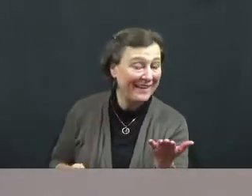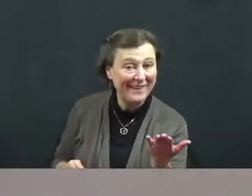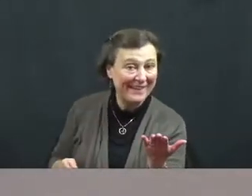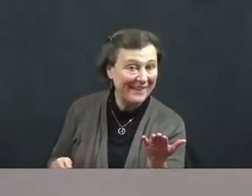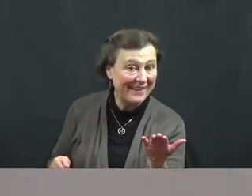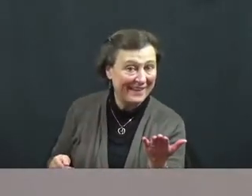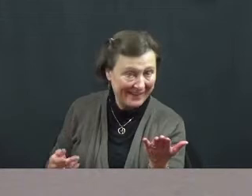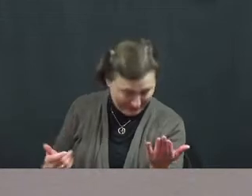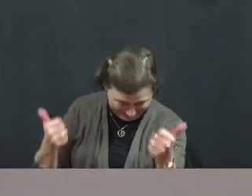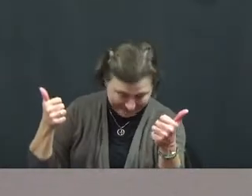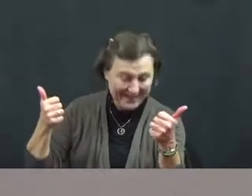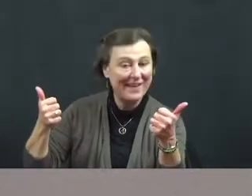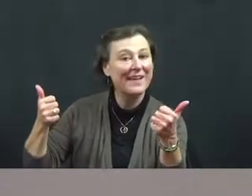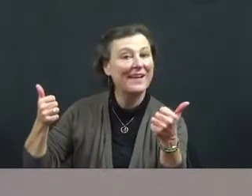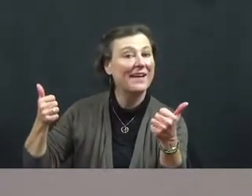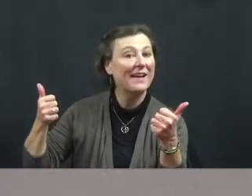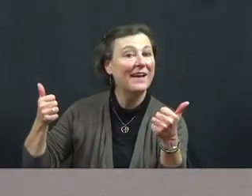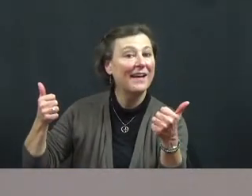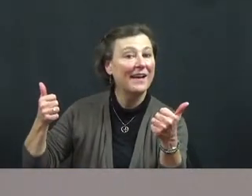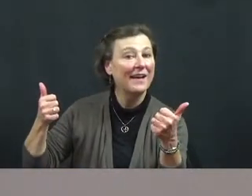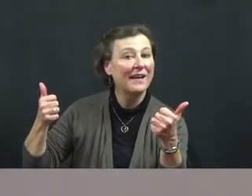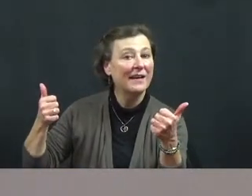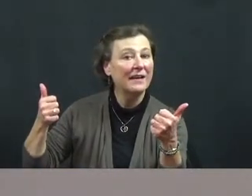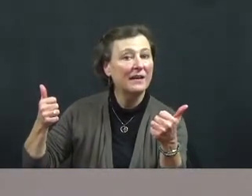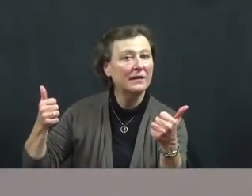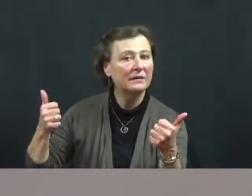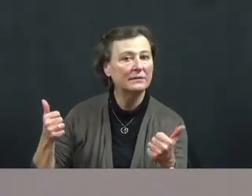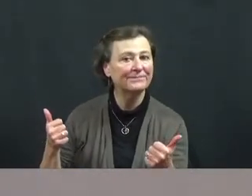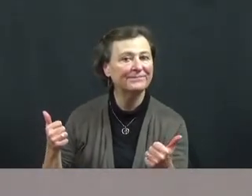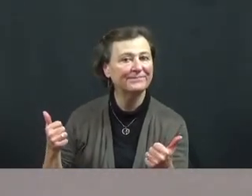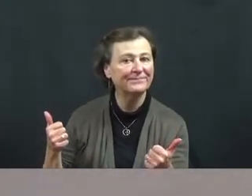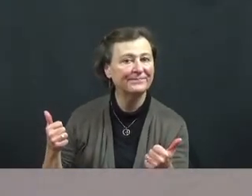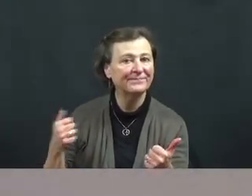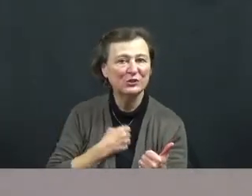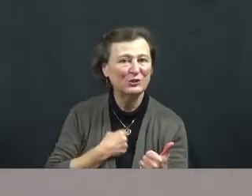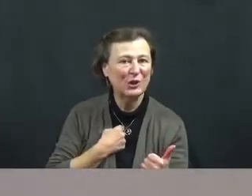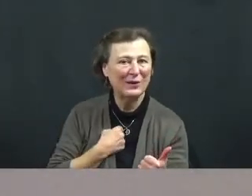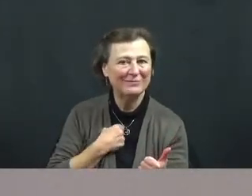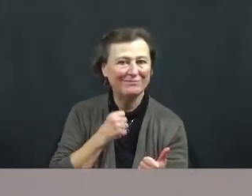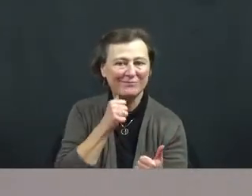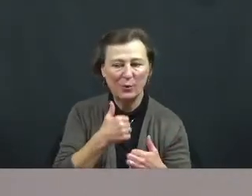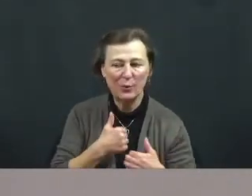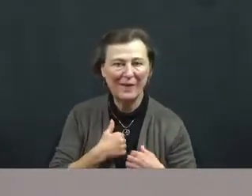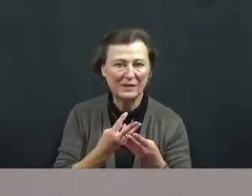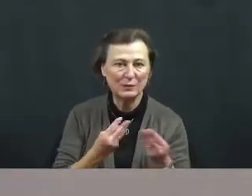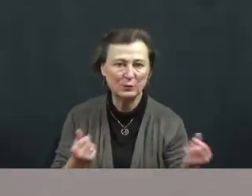Okay. Here it is. Actually, I don't have a solution.